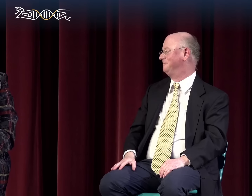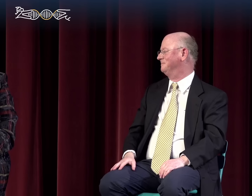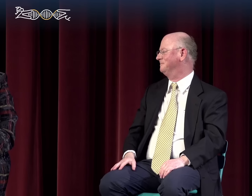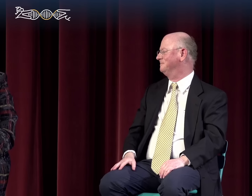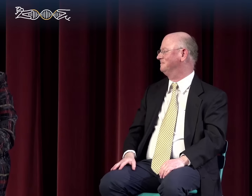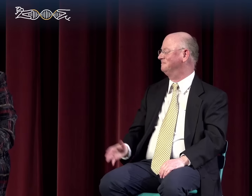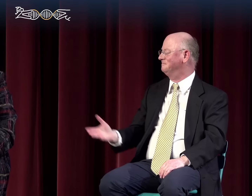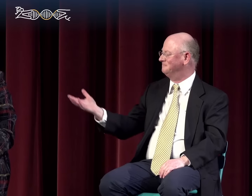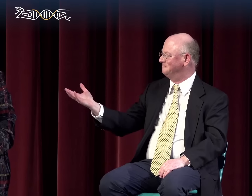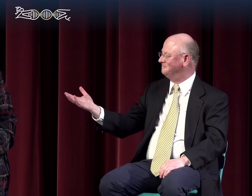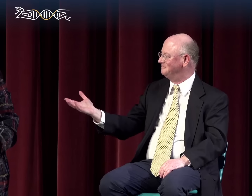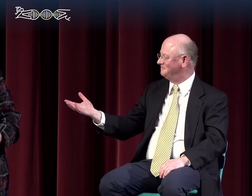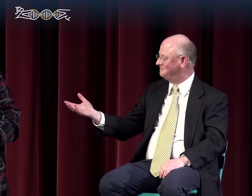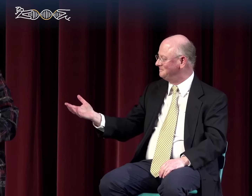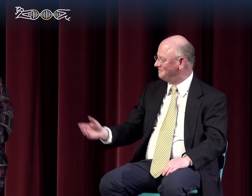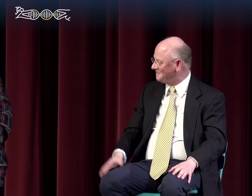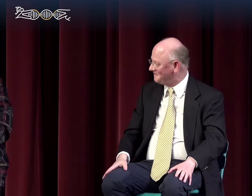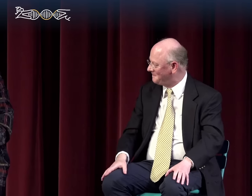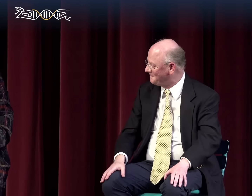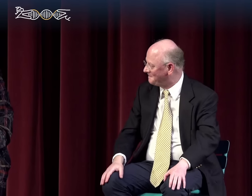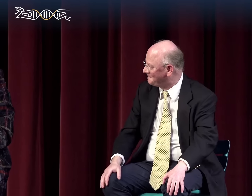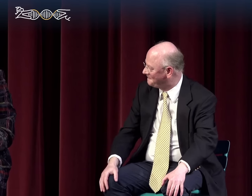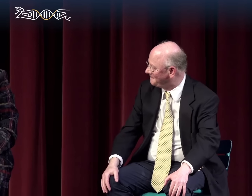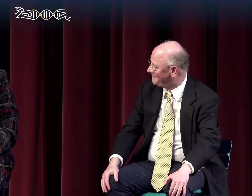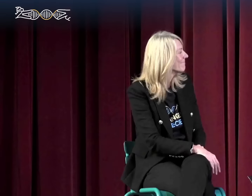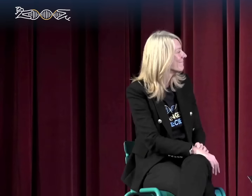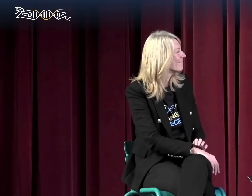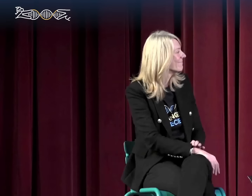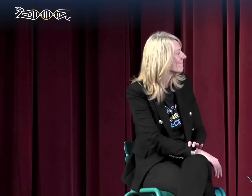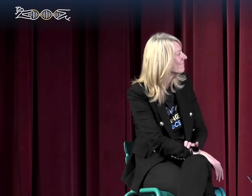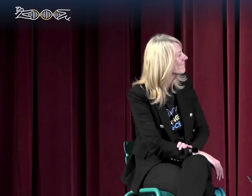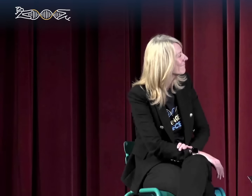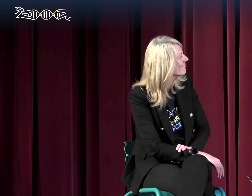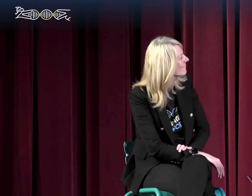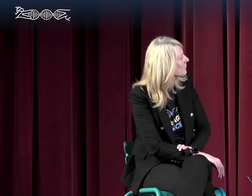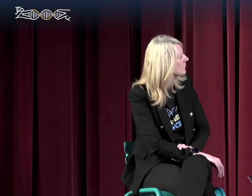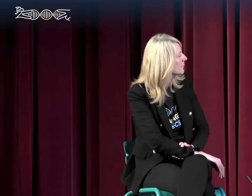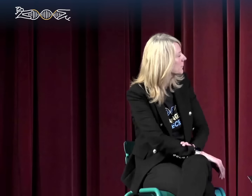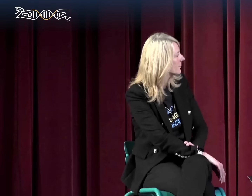If I may add two things quickly. I'd love to add to your statistics.